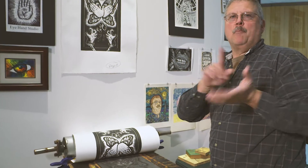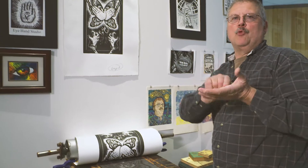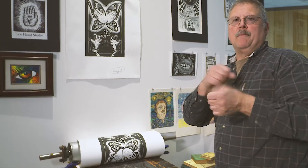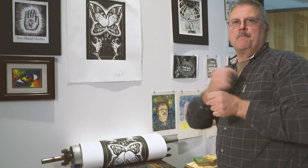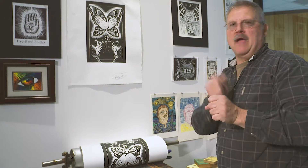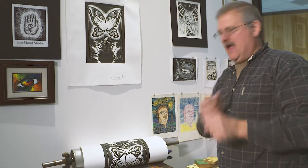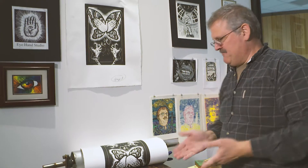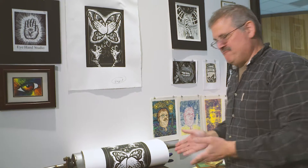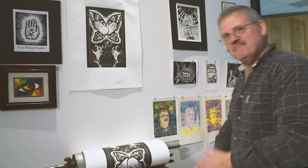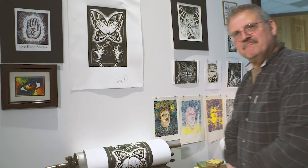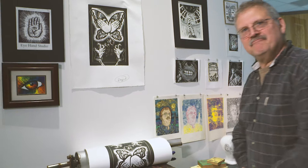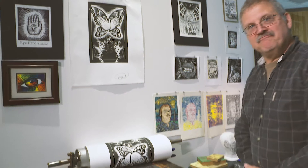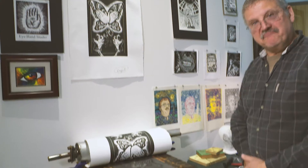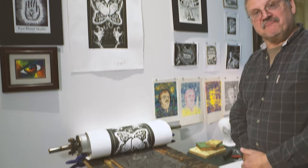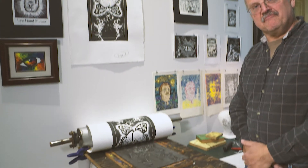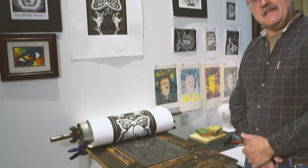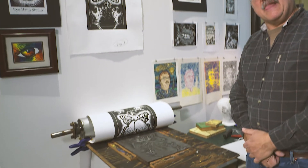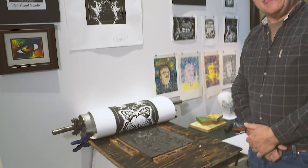That's how I do my printmaking.